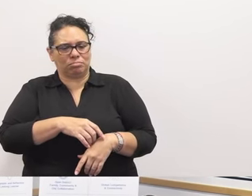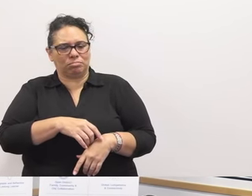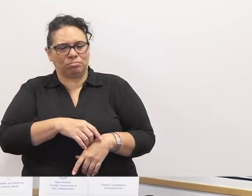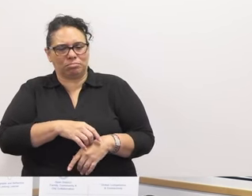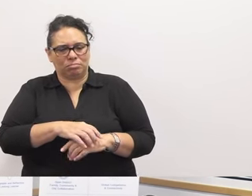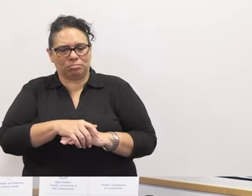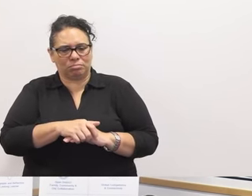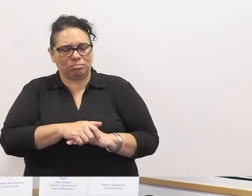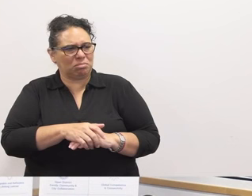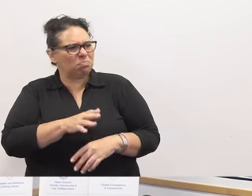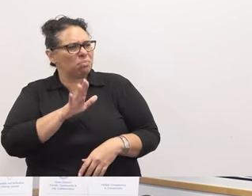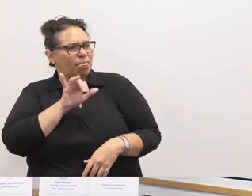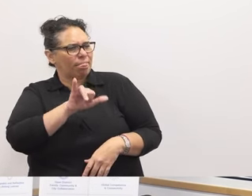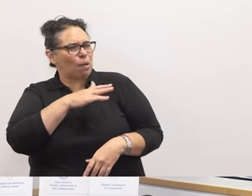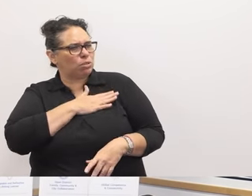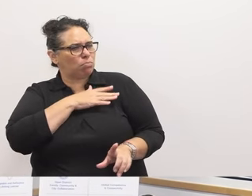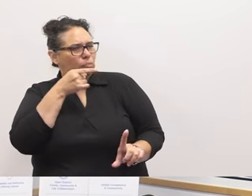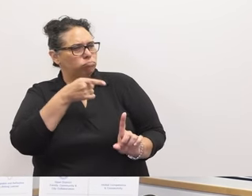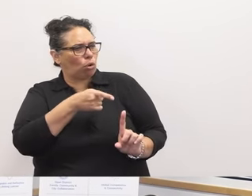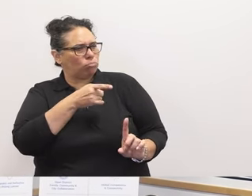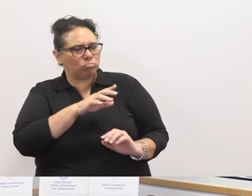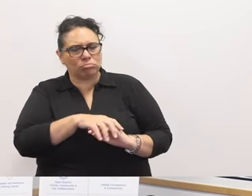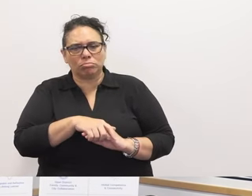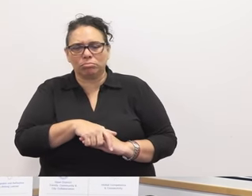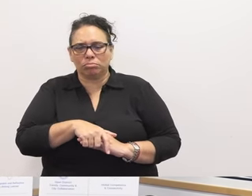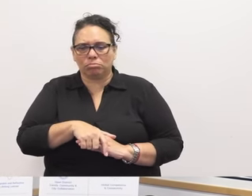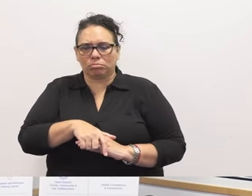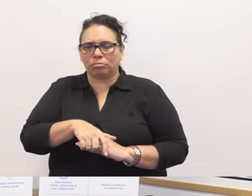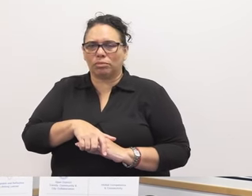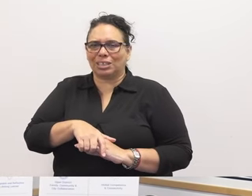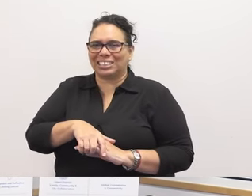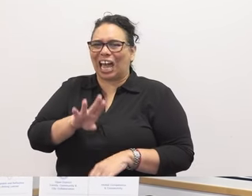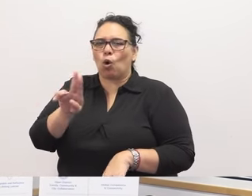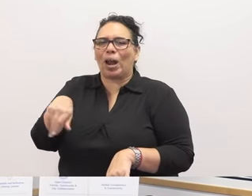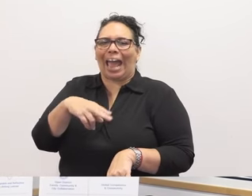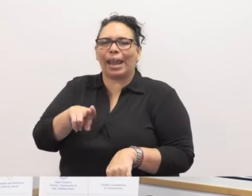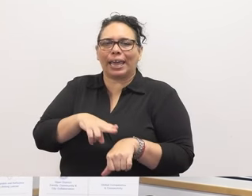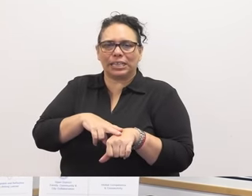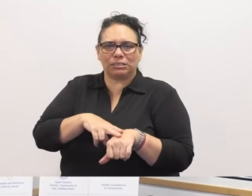That was my point. Thank you. And it's an organic effort.